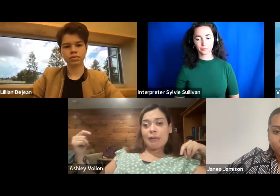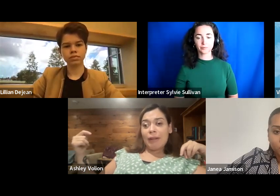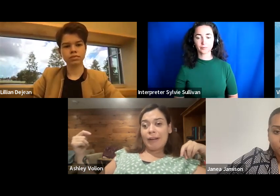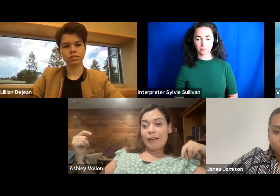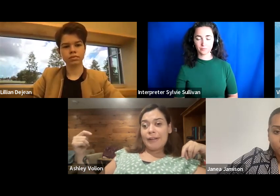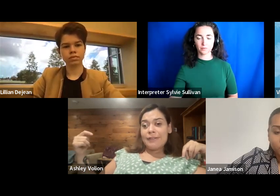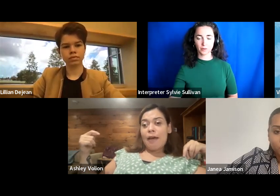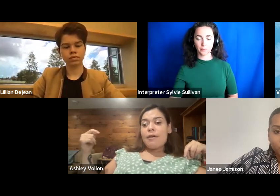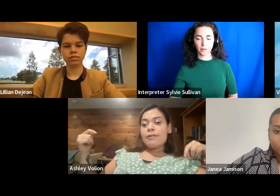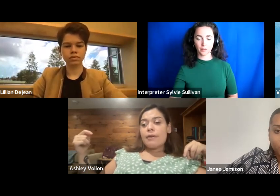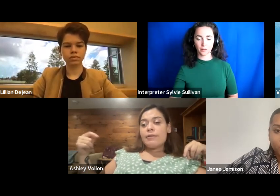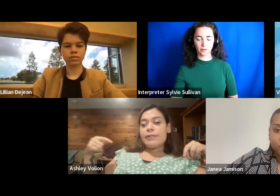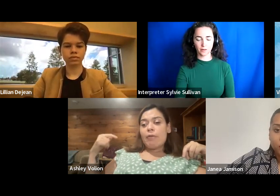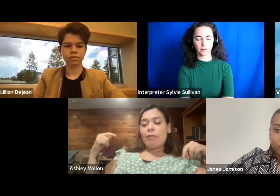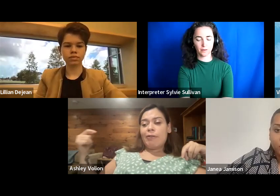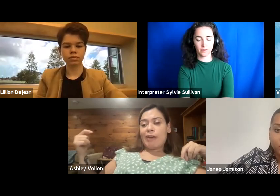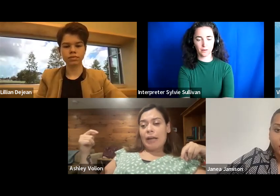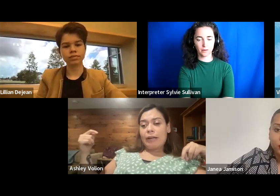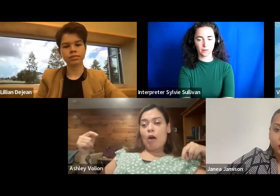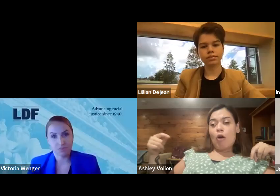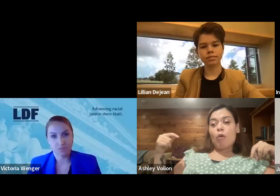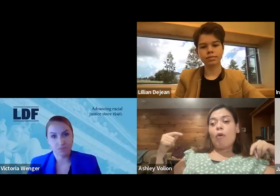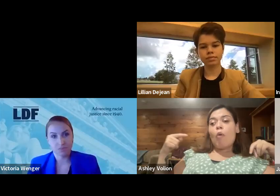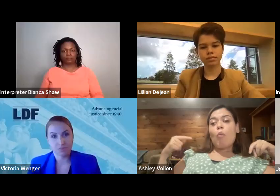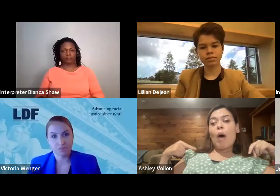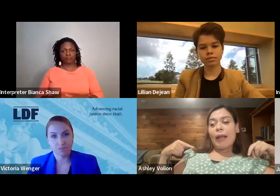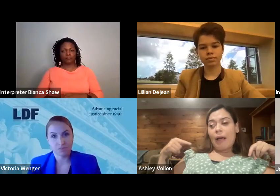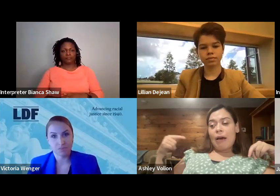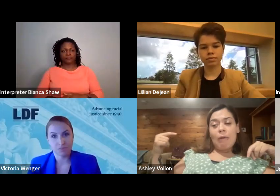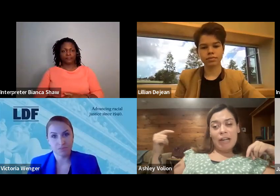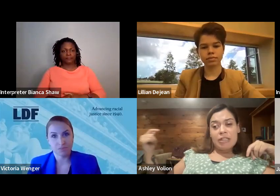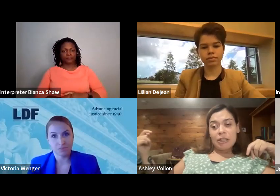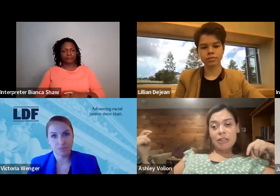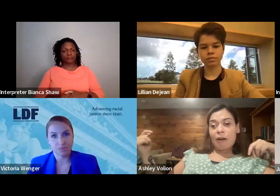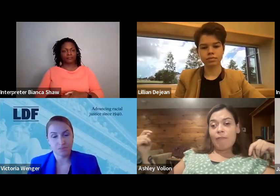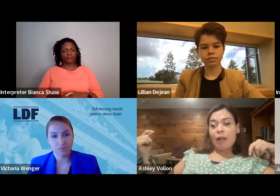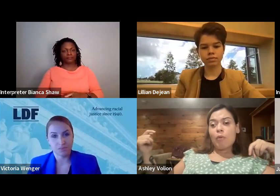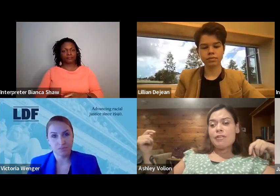People with disabilities. Zoom! Do not know why accommodations are available to them.